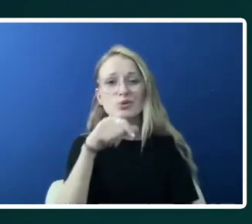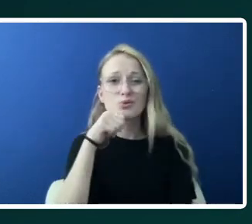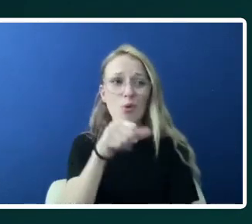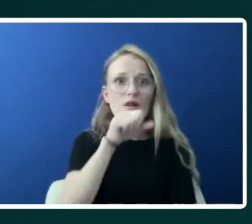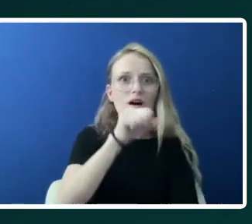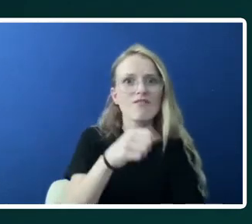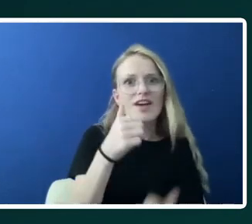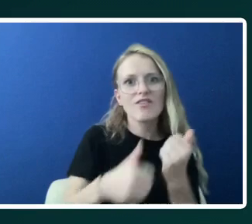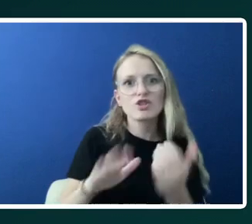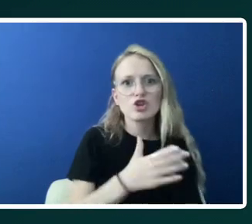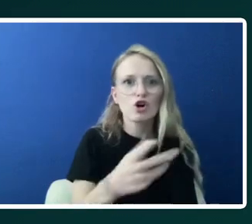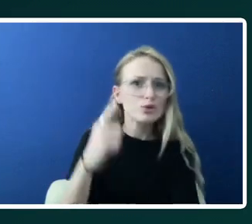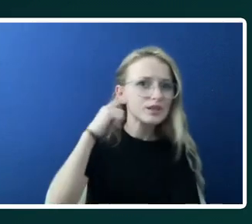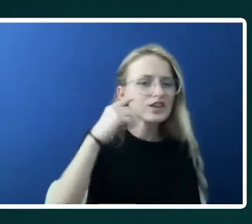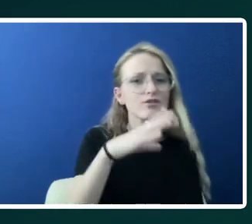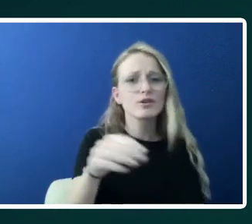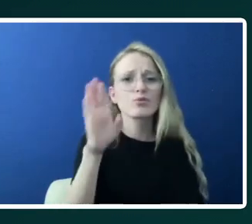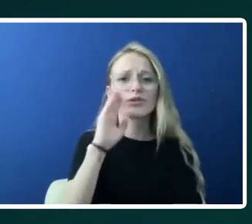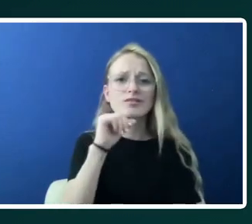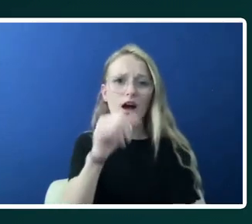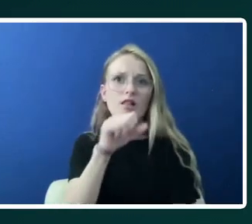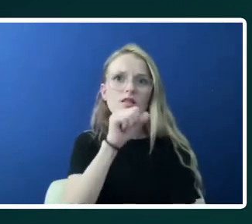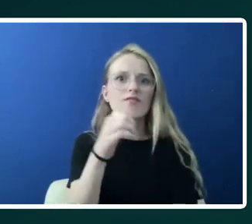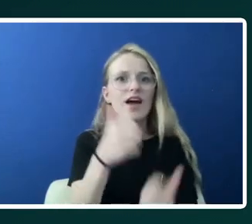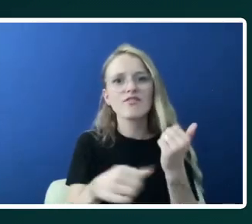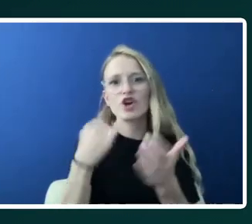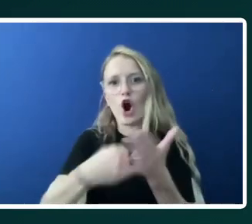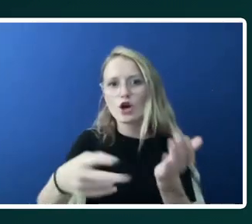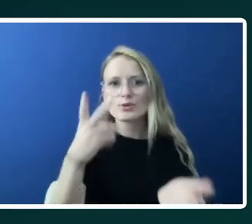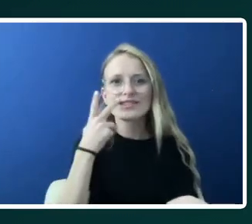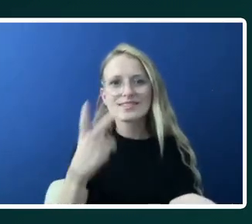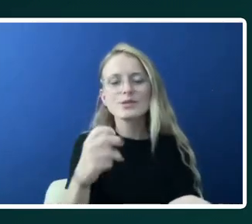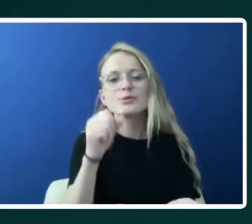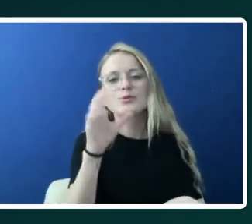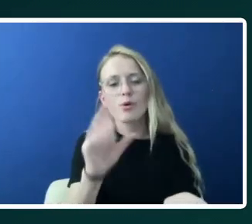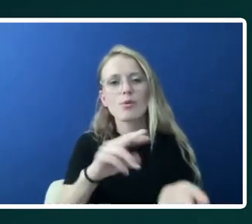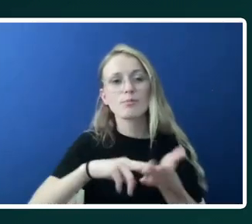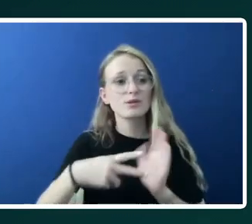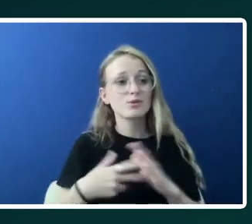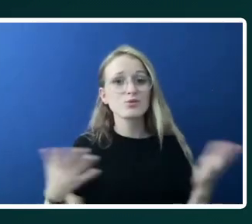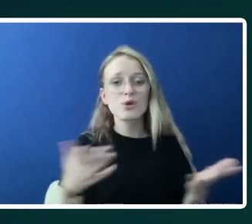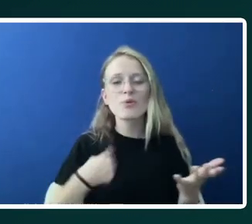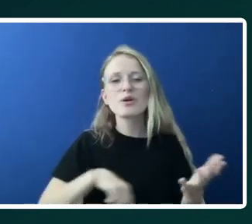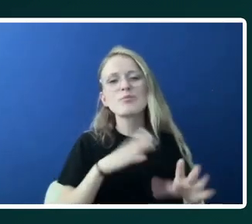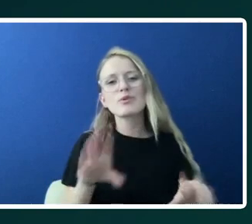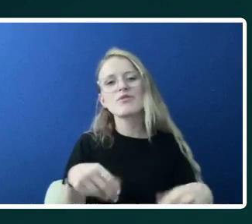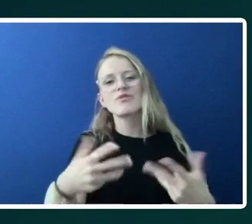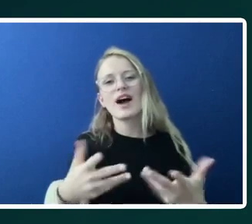won't like every artwork that you see. So, what we do is give the participants time to look and